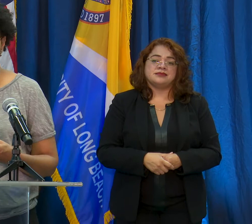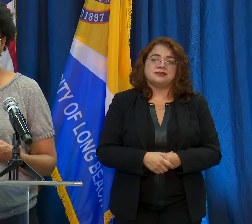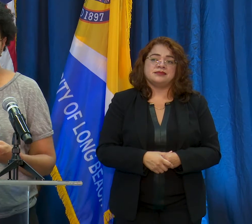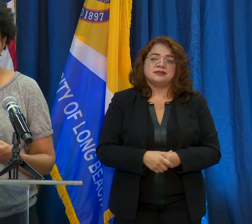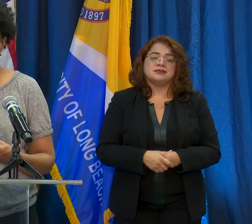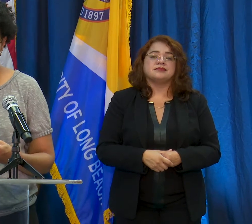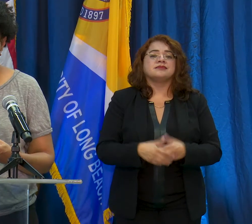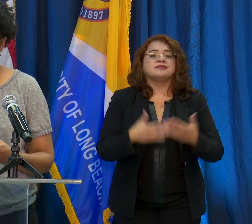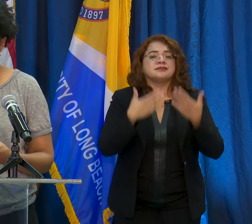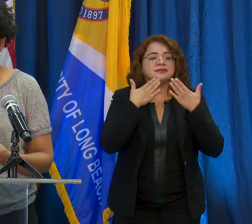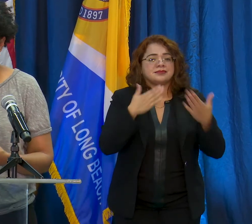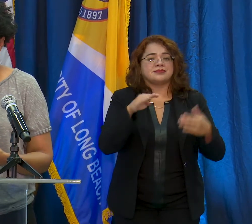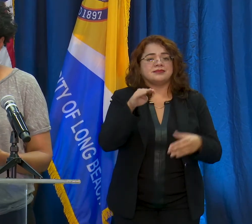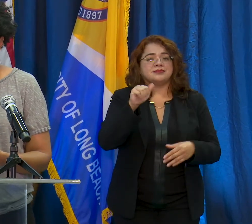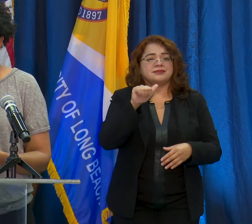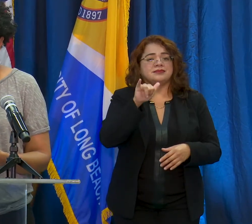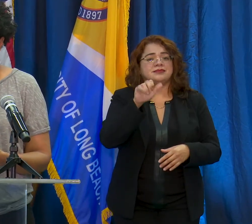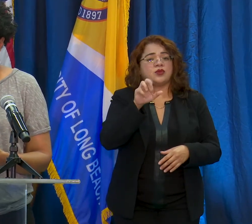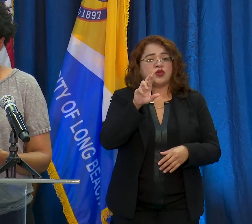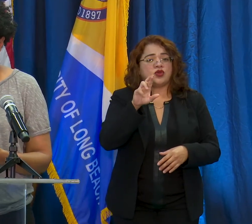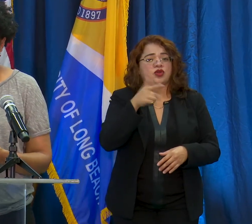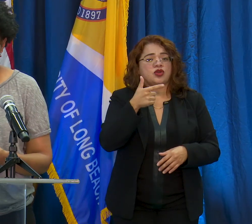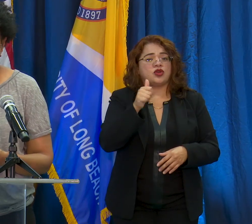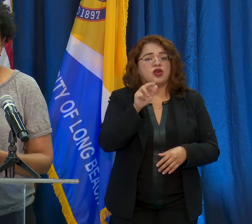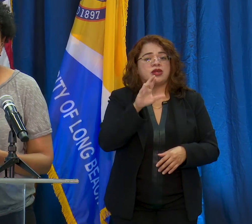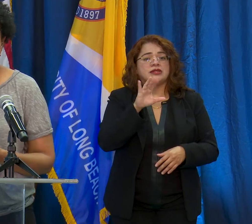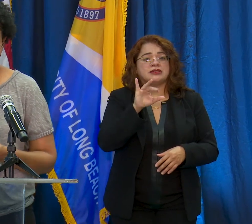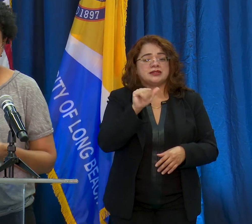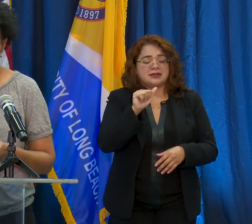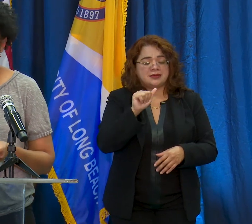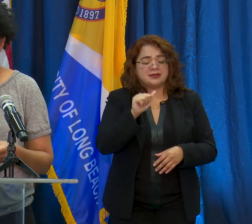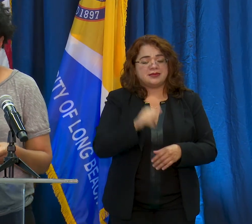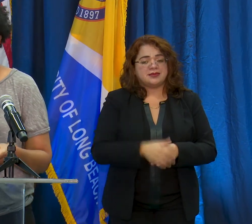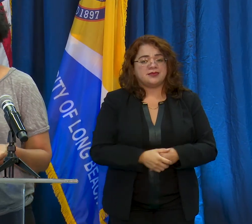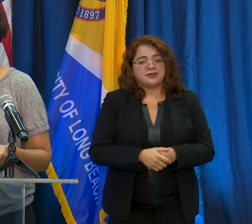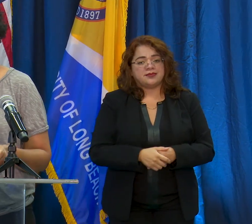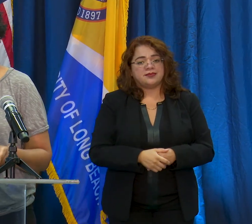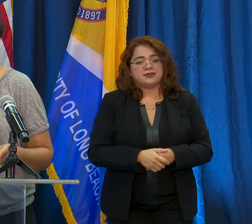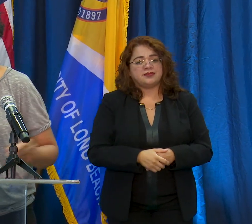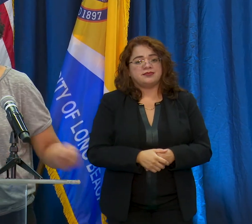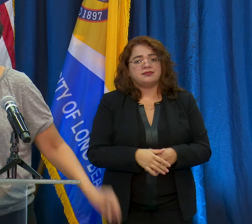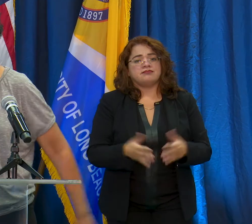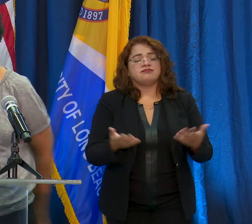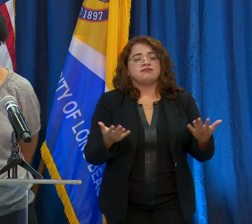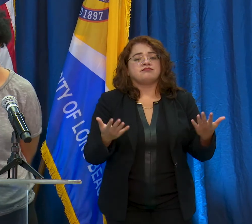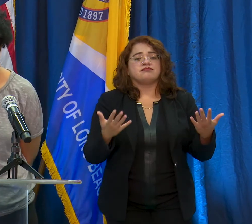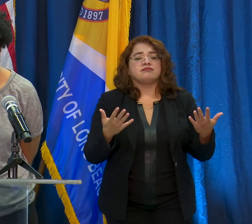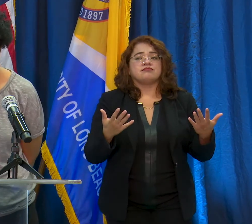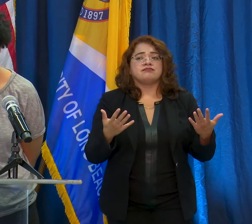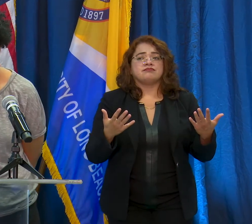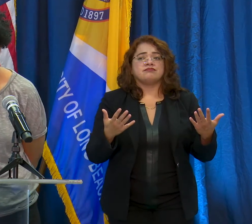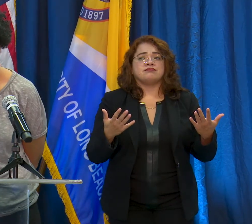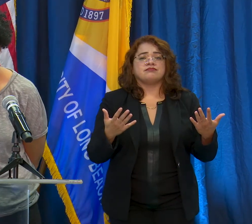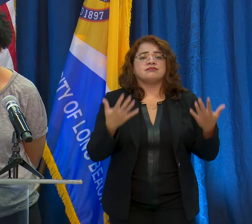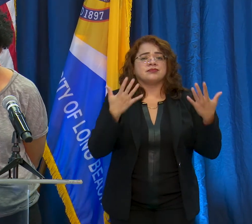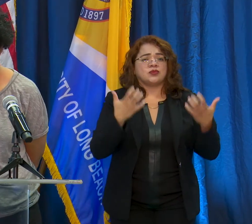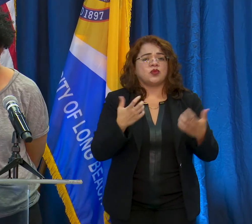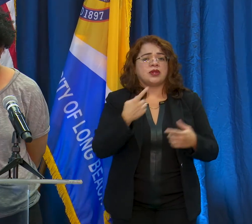Thank you, Mayor Garcia. I just want to say, on